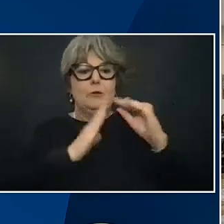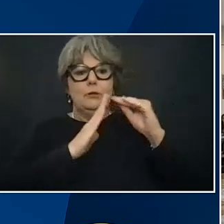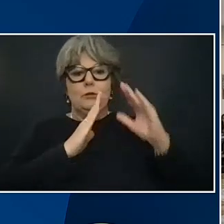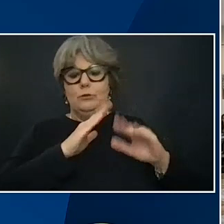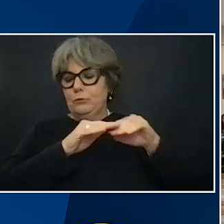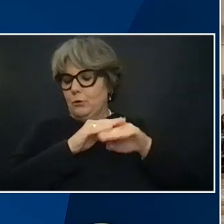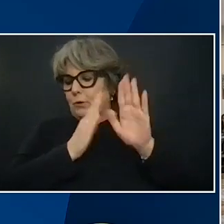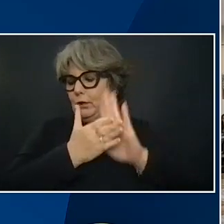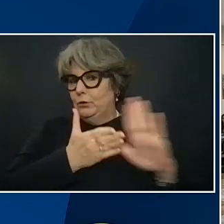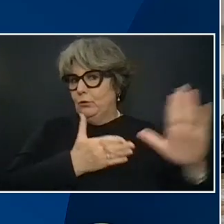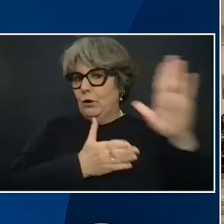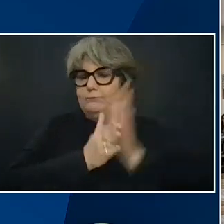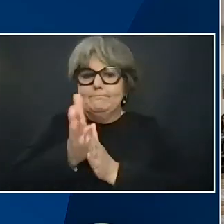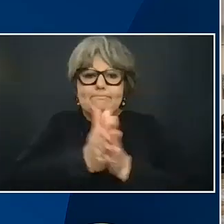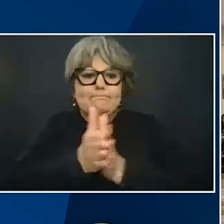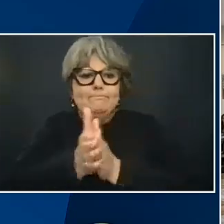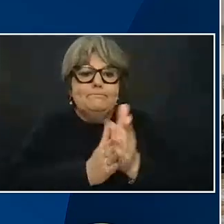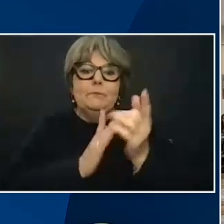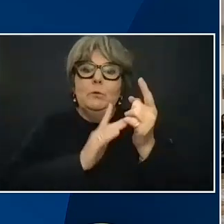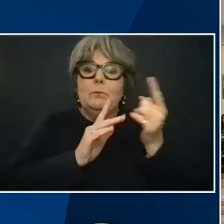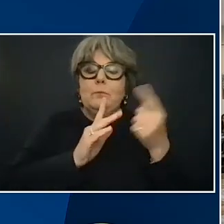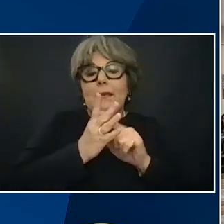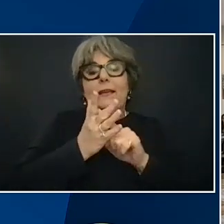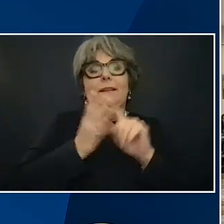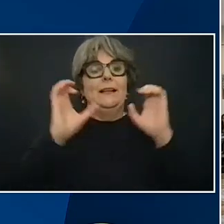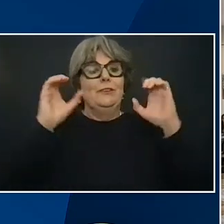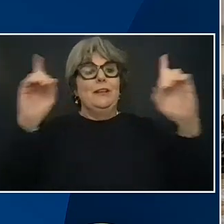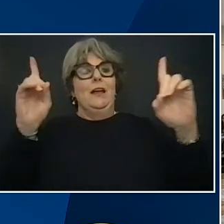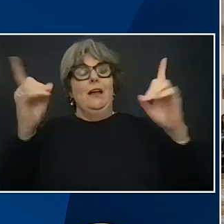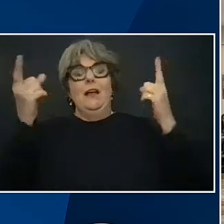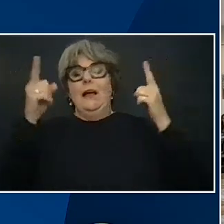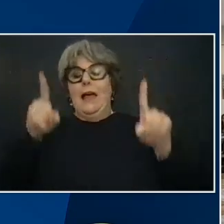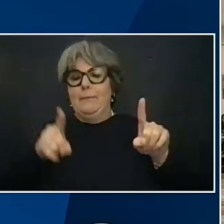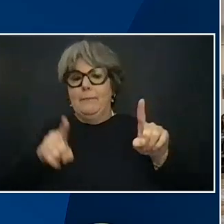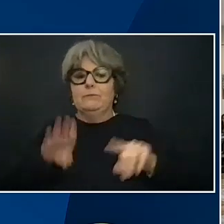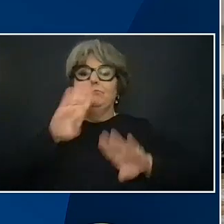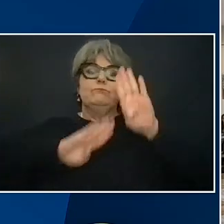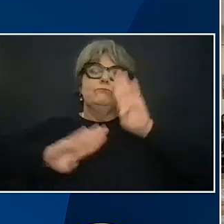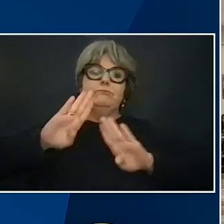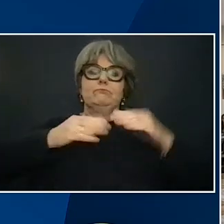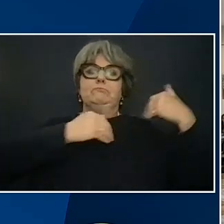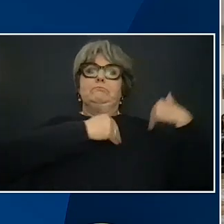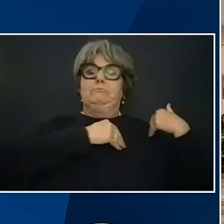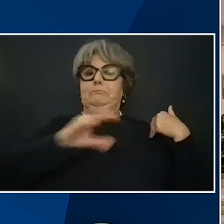eager to embark on their educational journey, only to find themselves burdened to choose between paying for their course